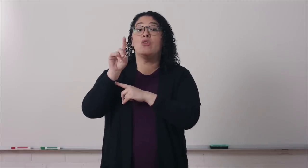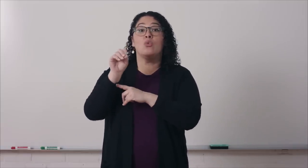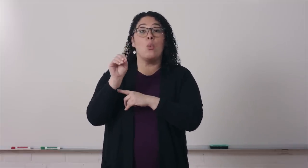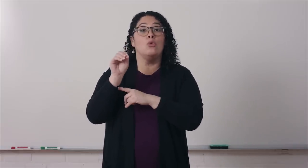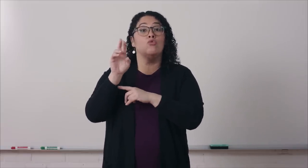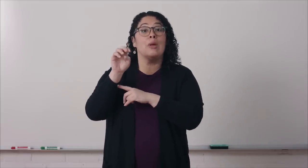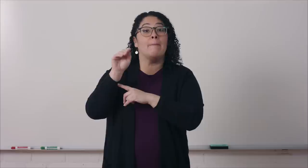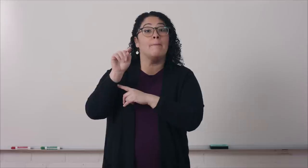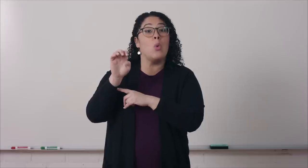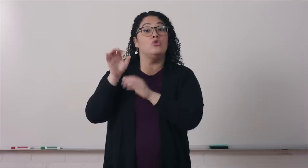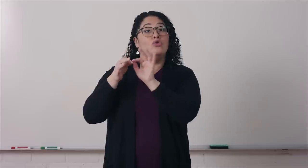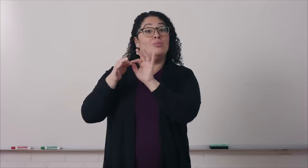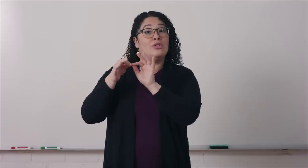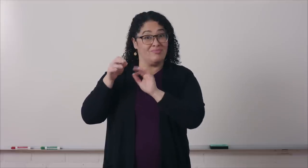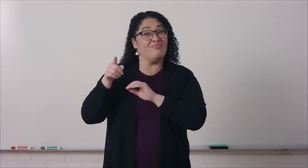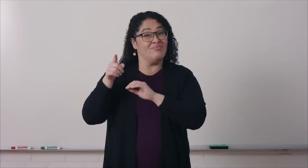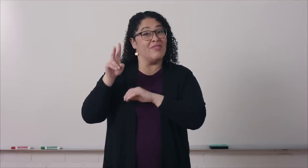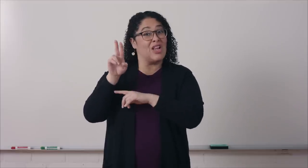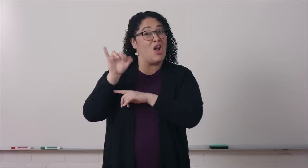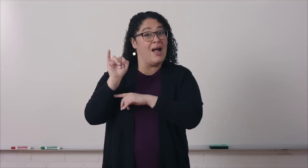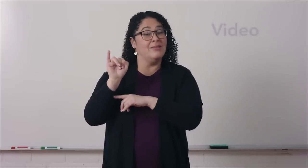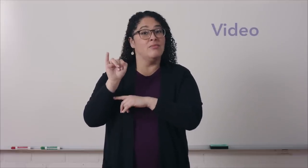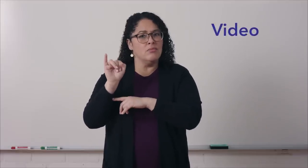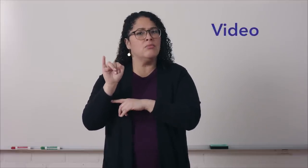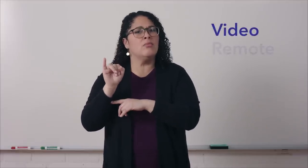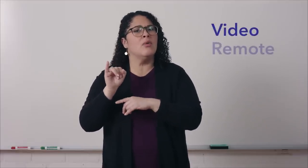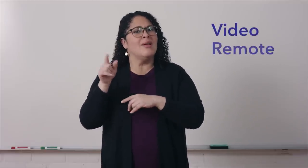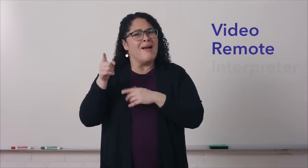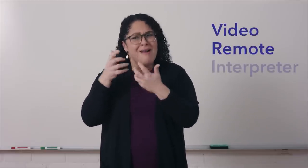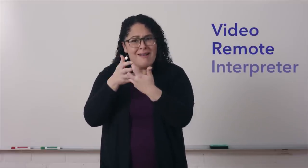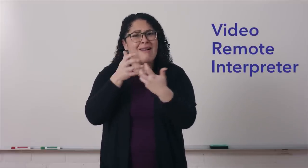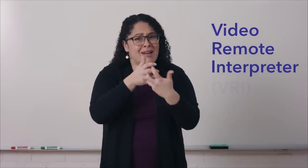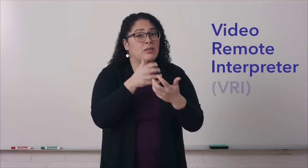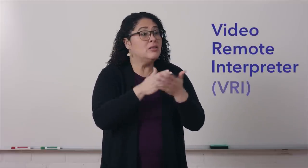It may also mean that an in-person interpreter is necessary, as opposed to Video Remote Interpreting